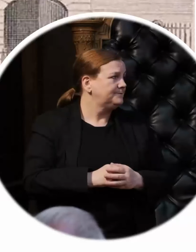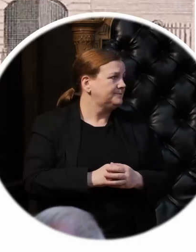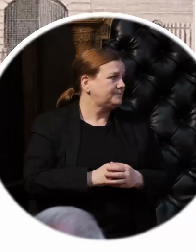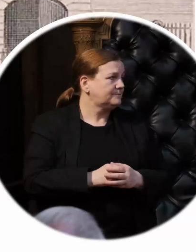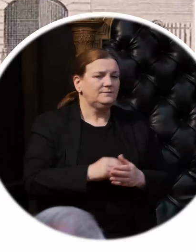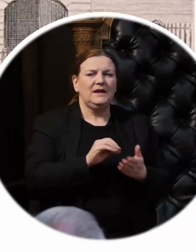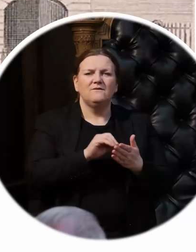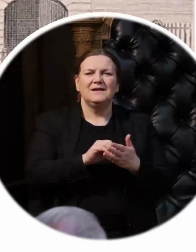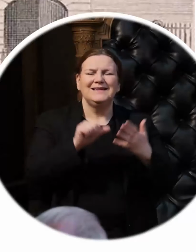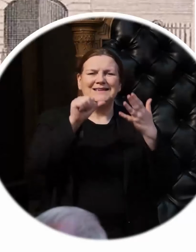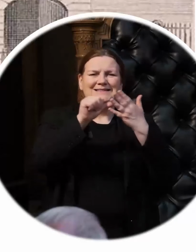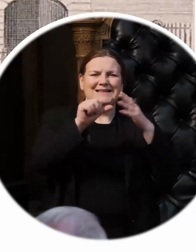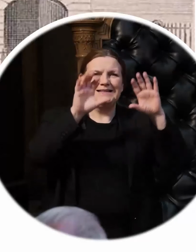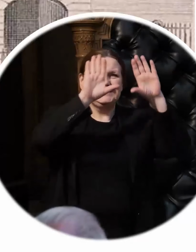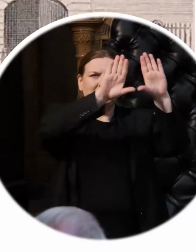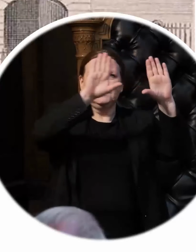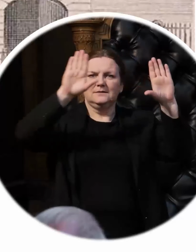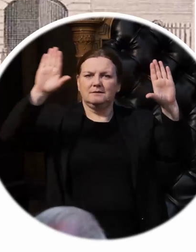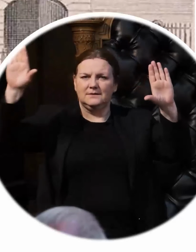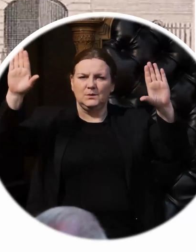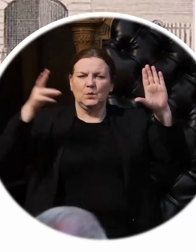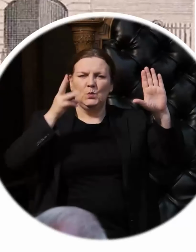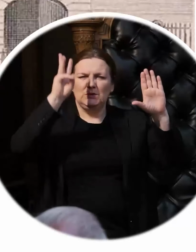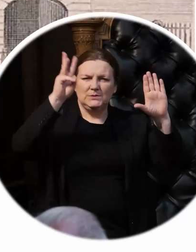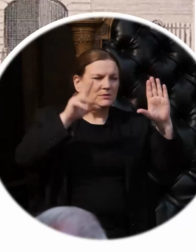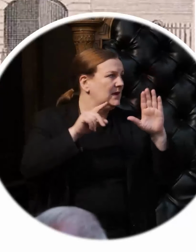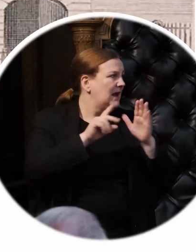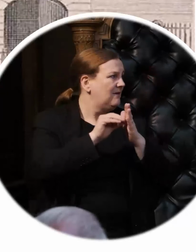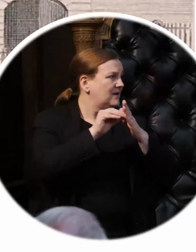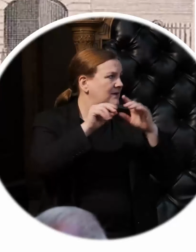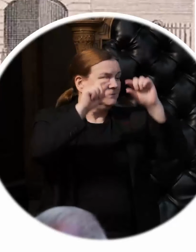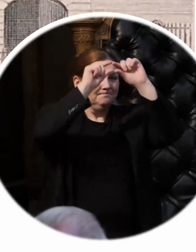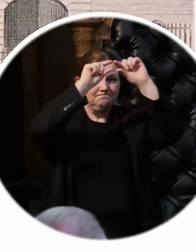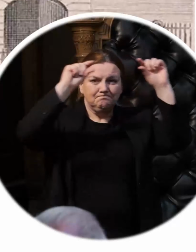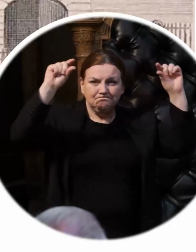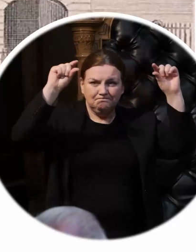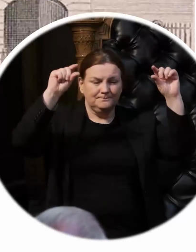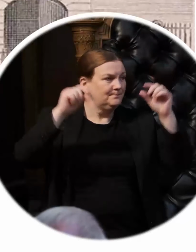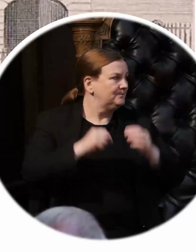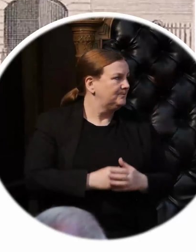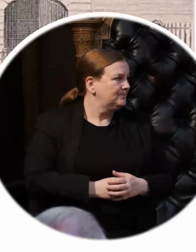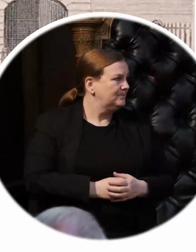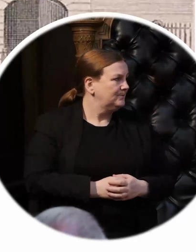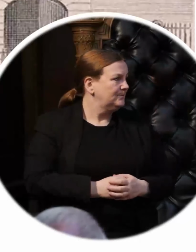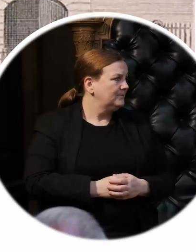windows with these pediments up at the top and you've got projecting ever so